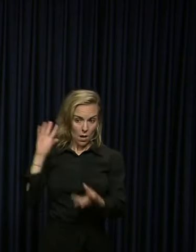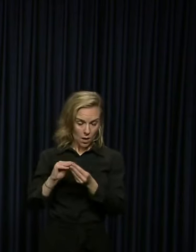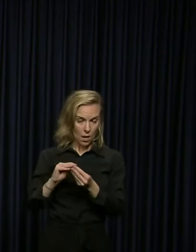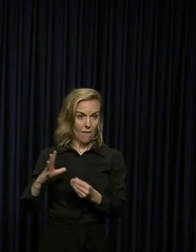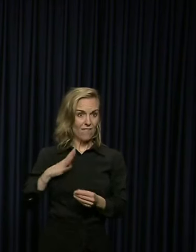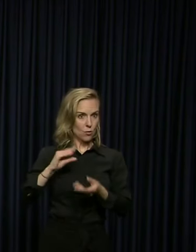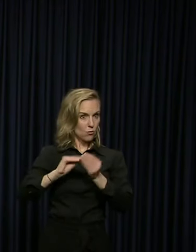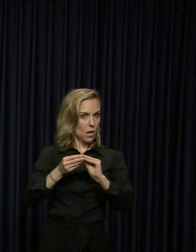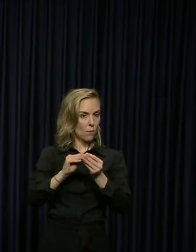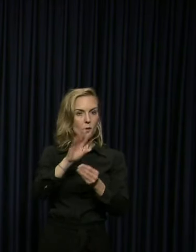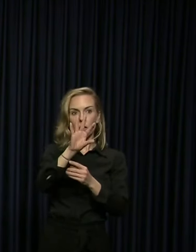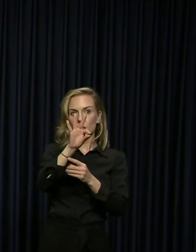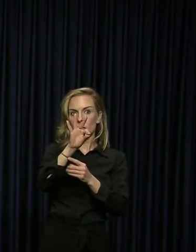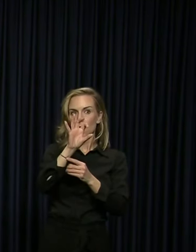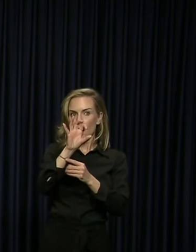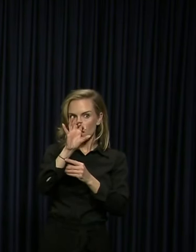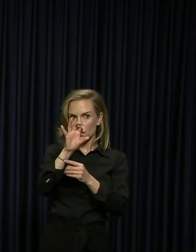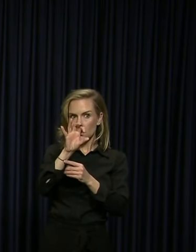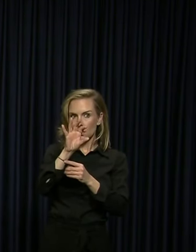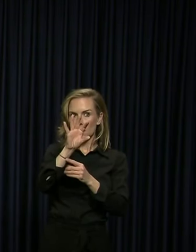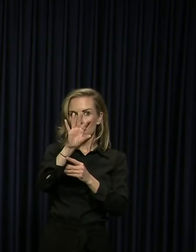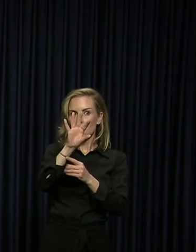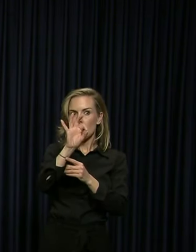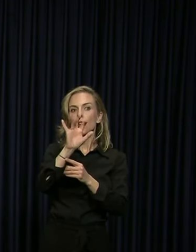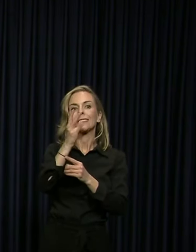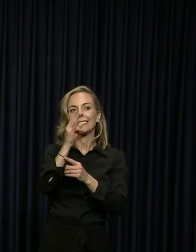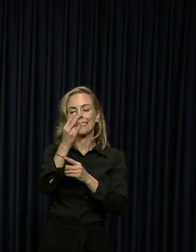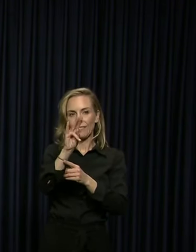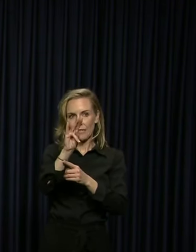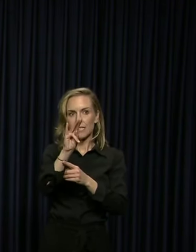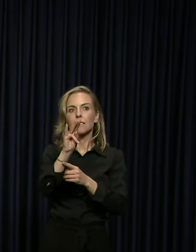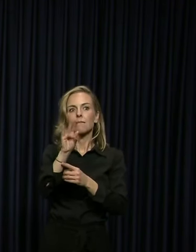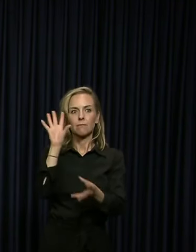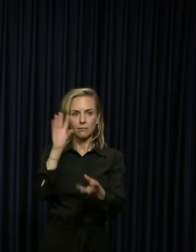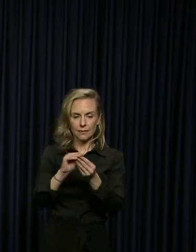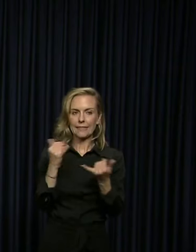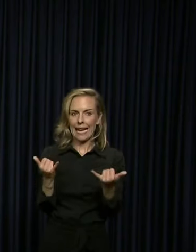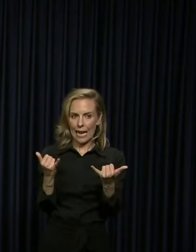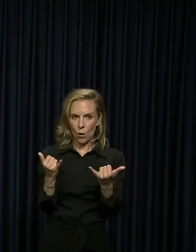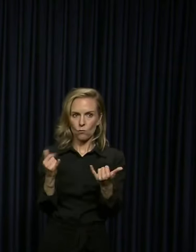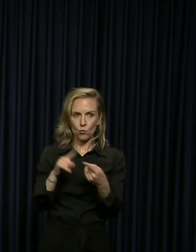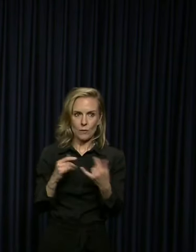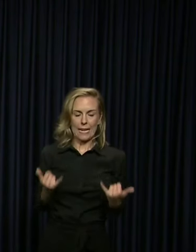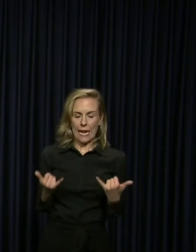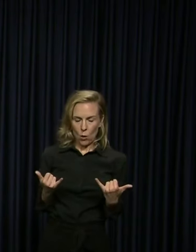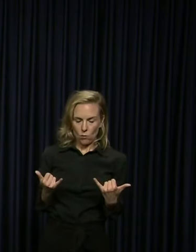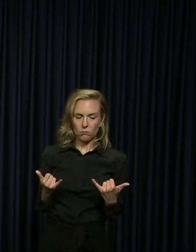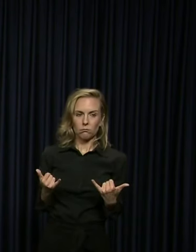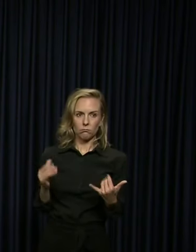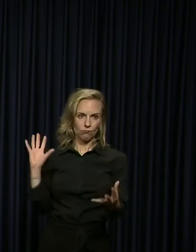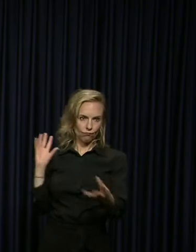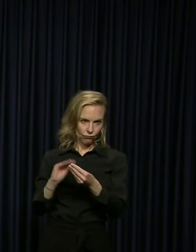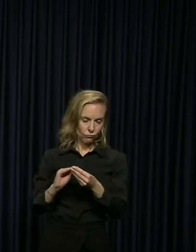REPORTING TIME THAN SOME OF ATHLETES OTHER COUNTIES, 45 IN